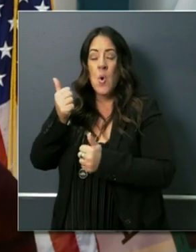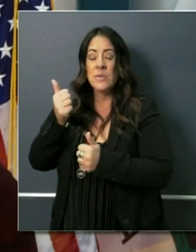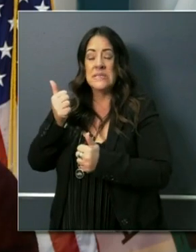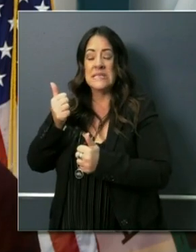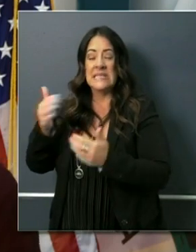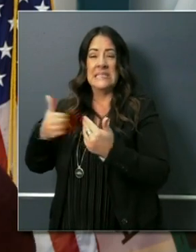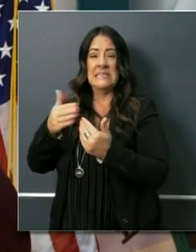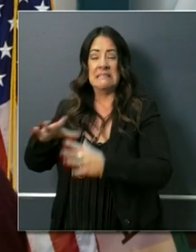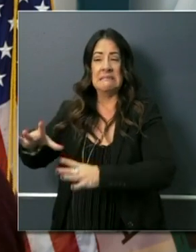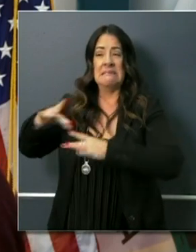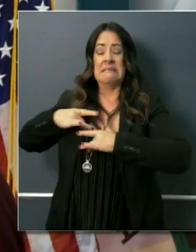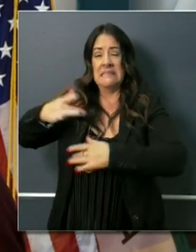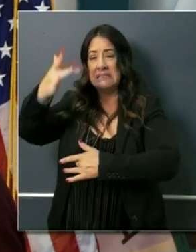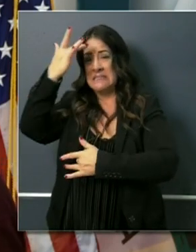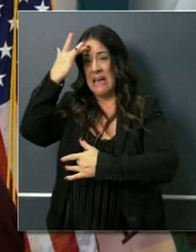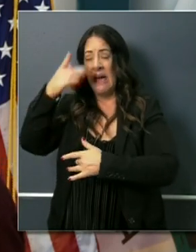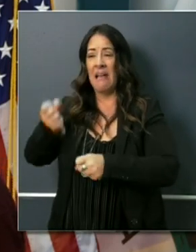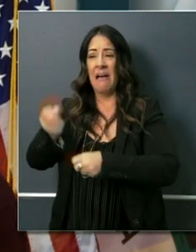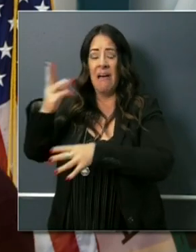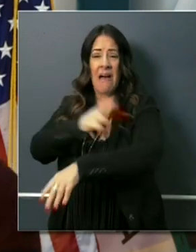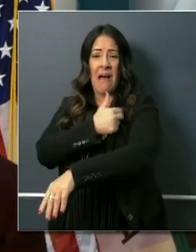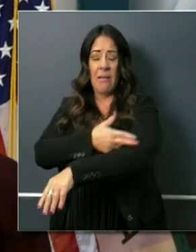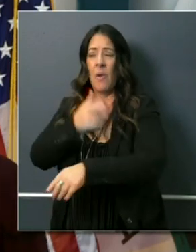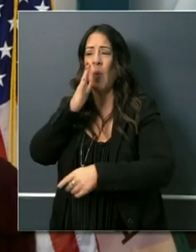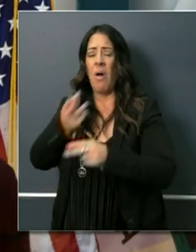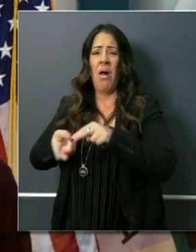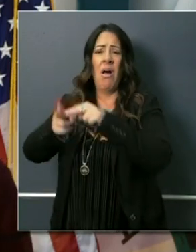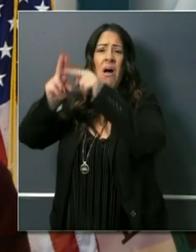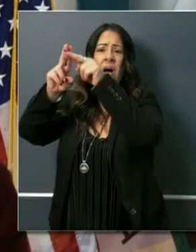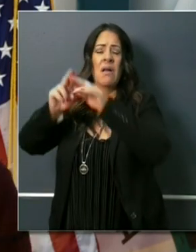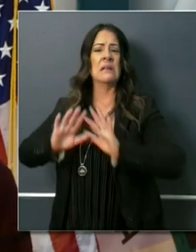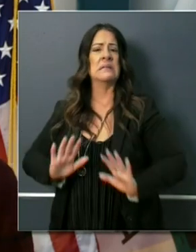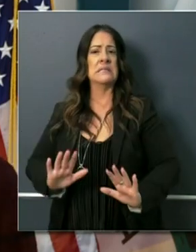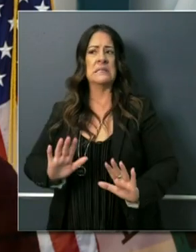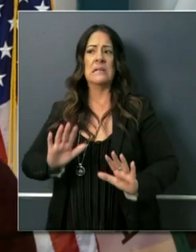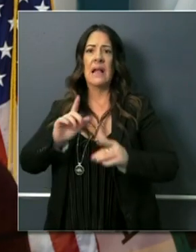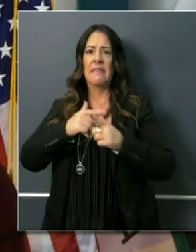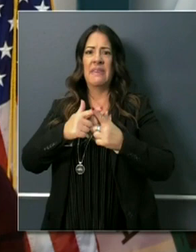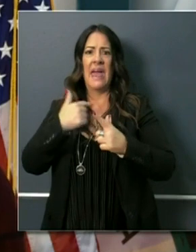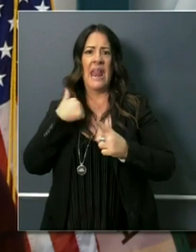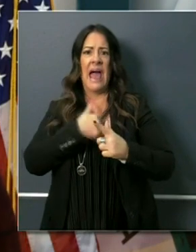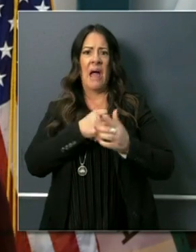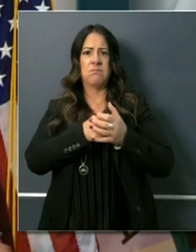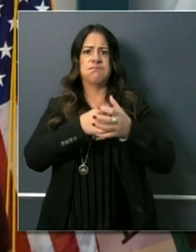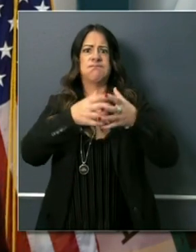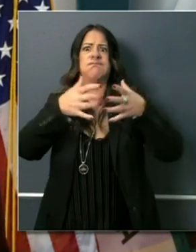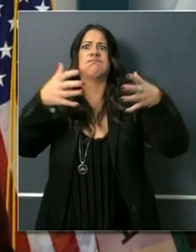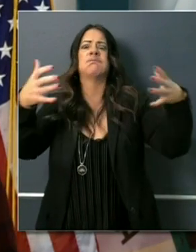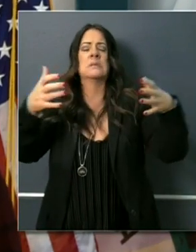ACTUALLY AN UPWARD TICK IN THIS CURVE, A NUMBER OF VERY VULNERABLE PEOPLE WHO BECOME